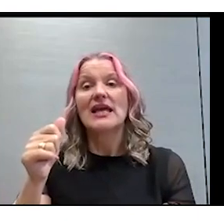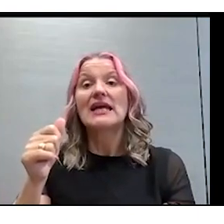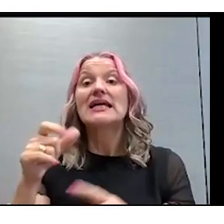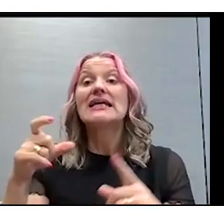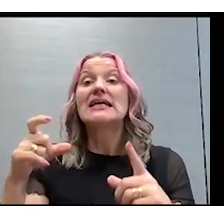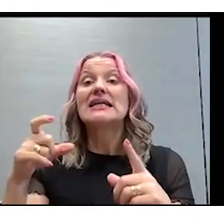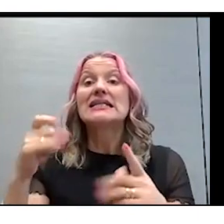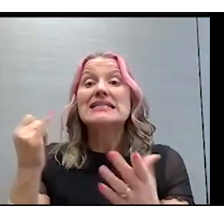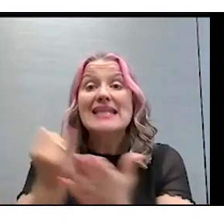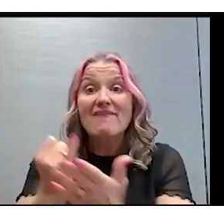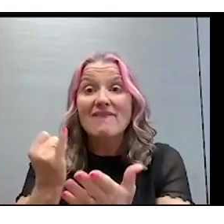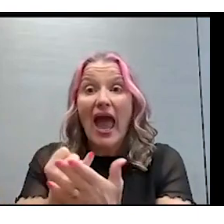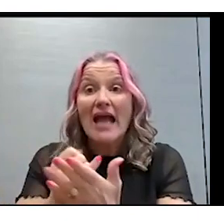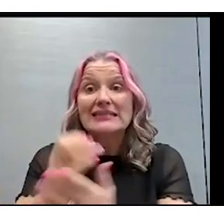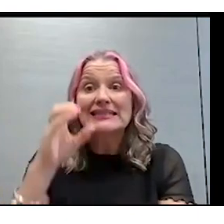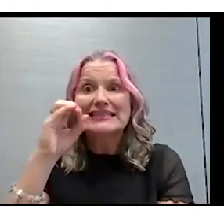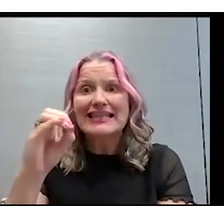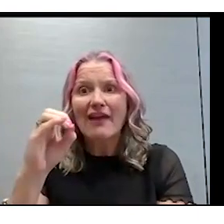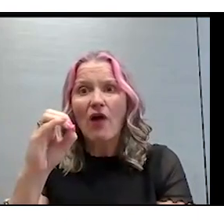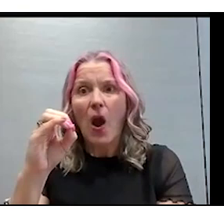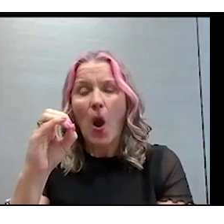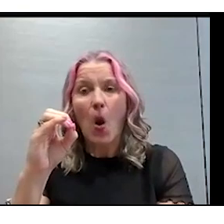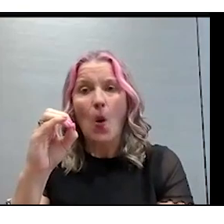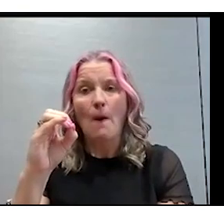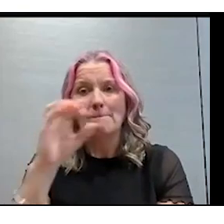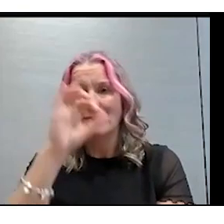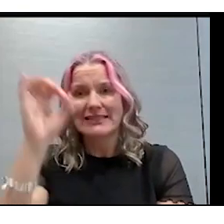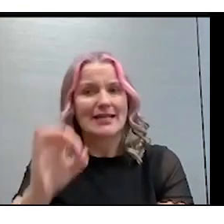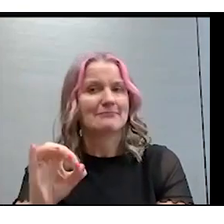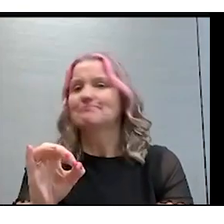So the I would love for it to exist, but it does not exist.